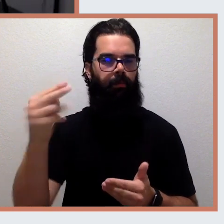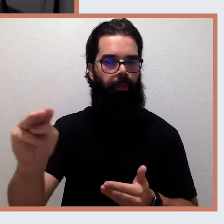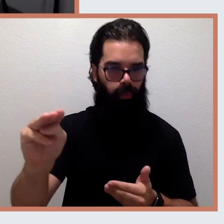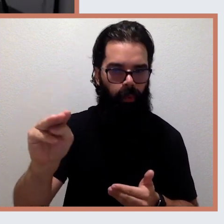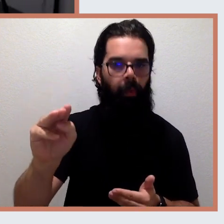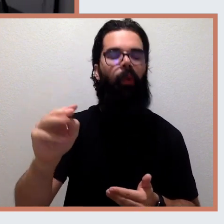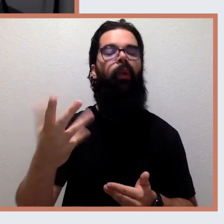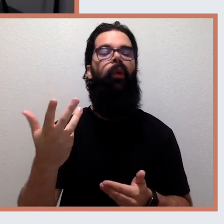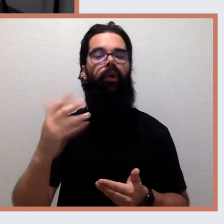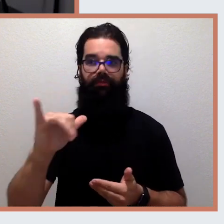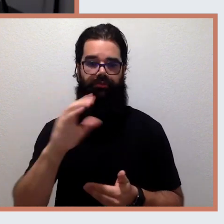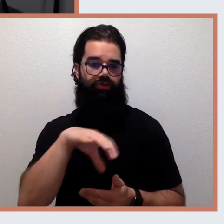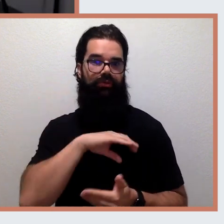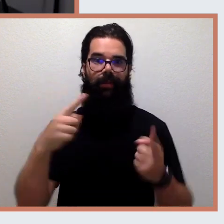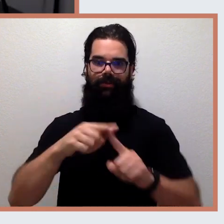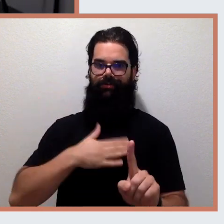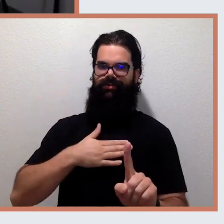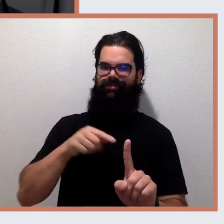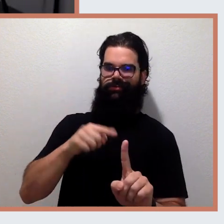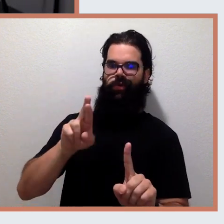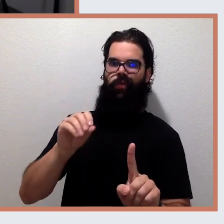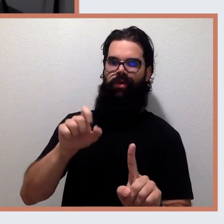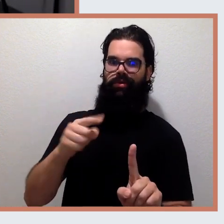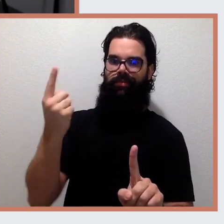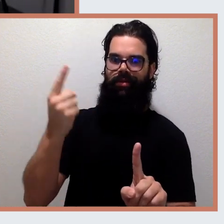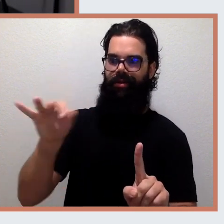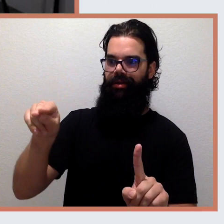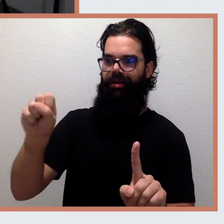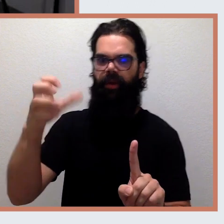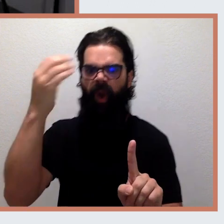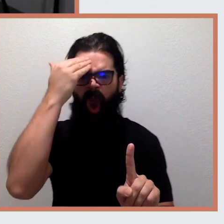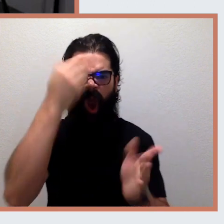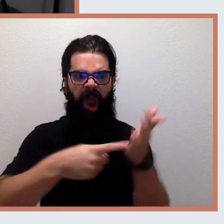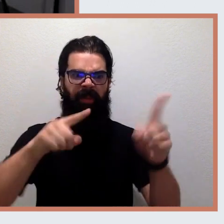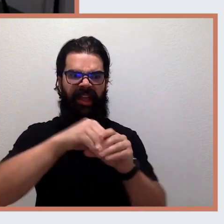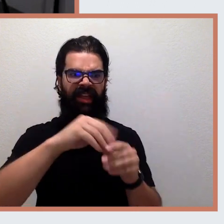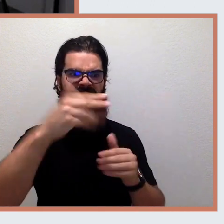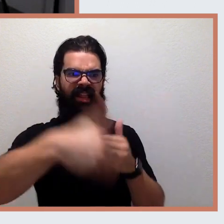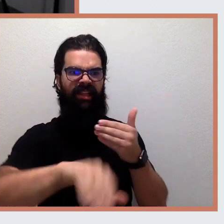There's a massive storyline of something that happens to my character. If any fans out there who know season one and two,